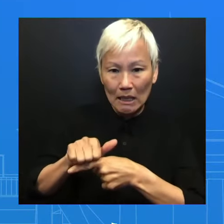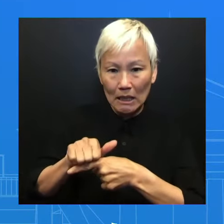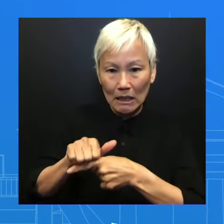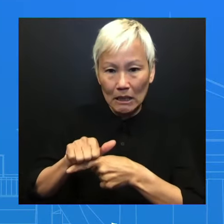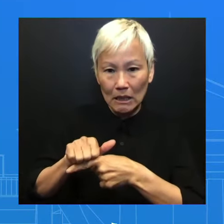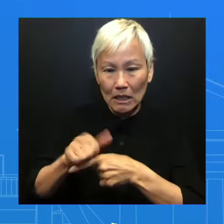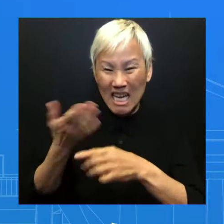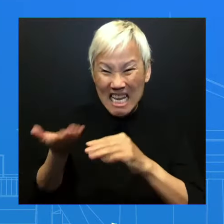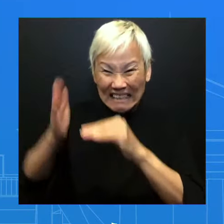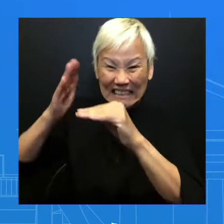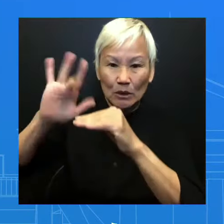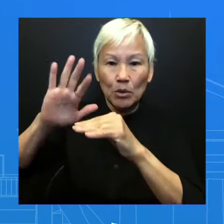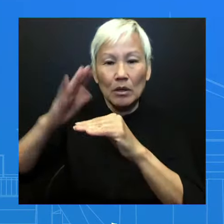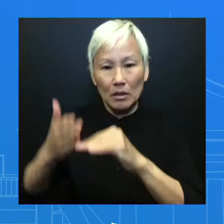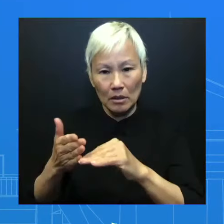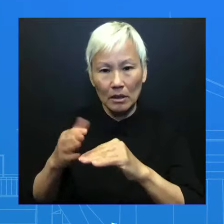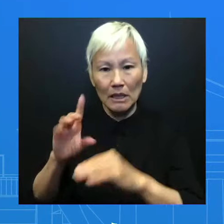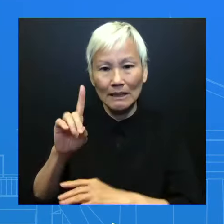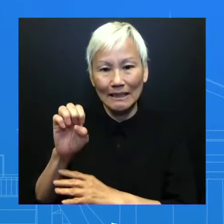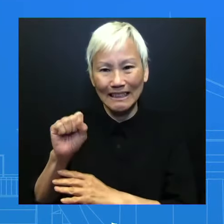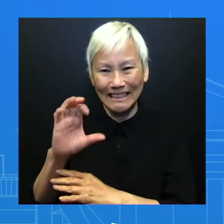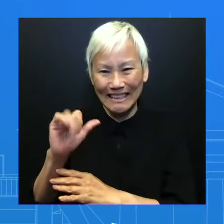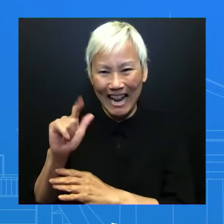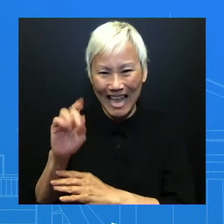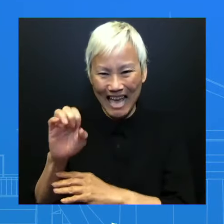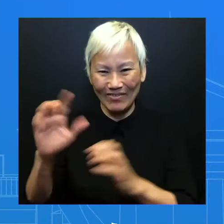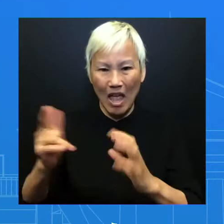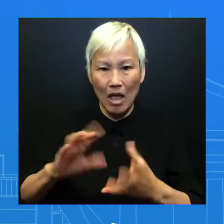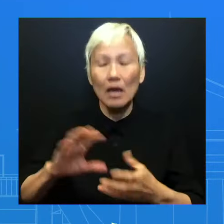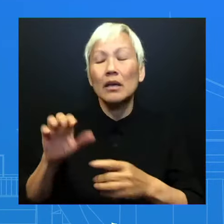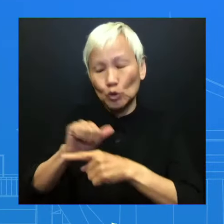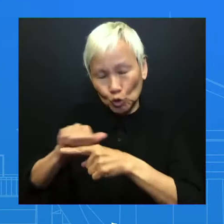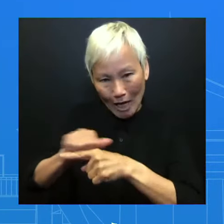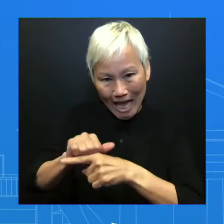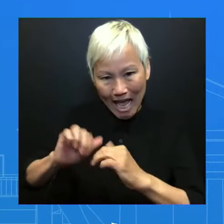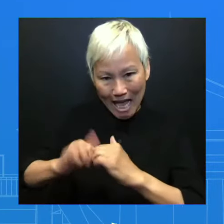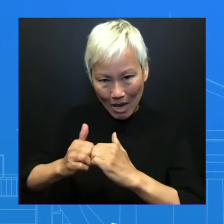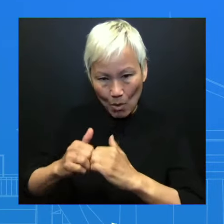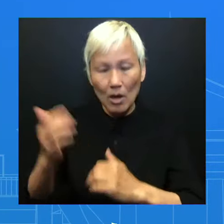to make sure that all people, all Americans are safe,